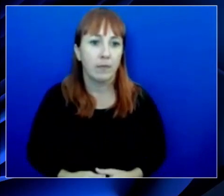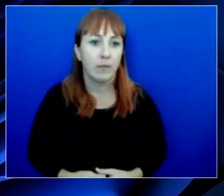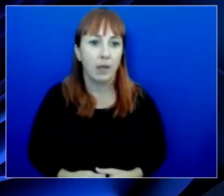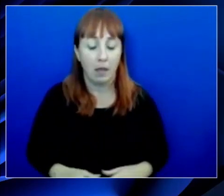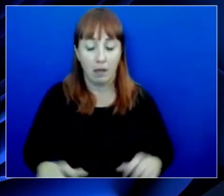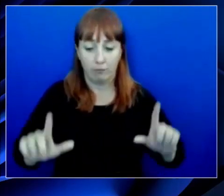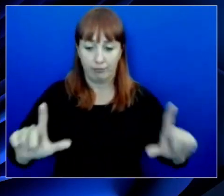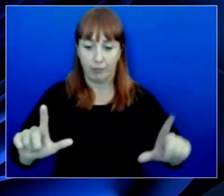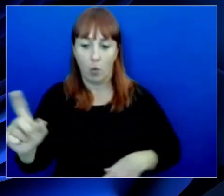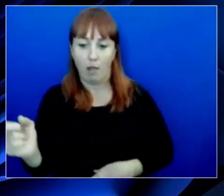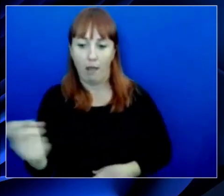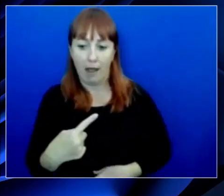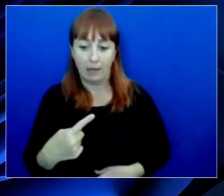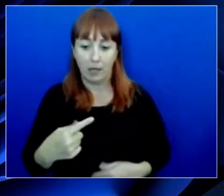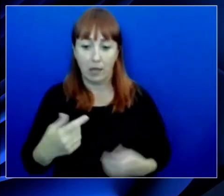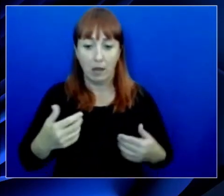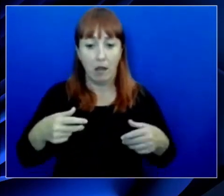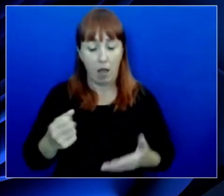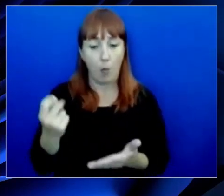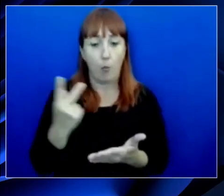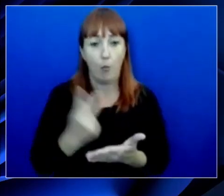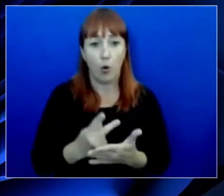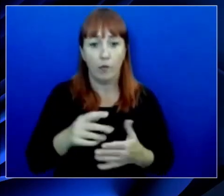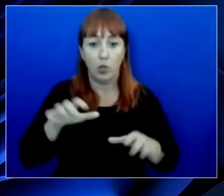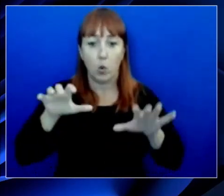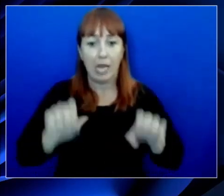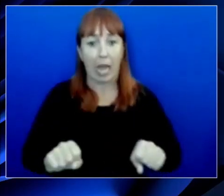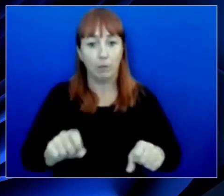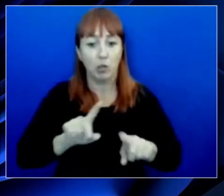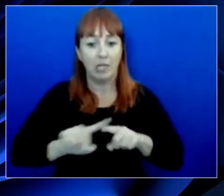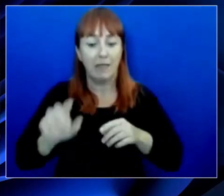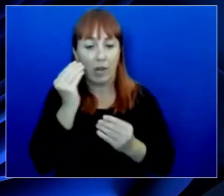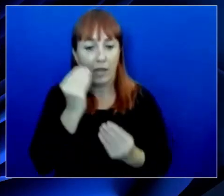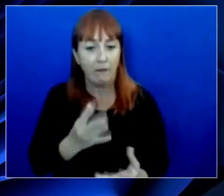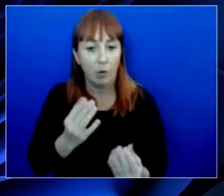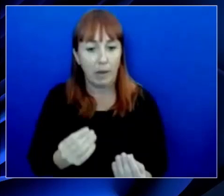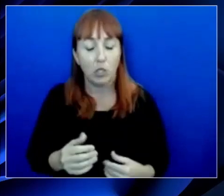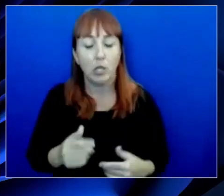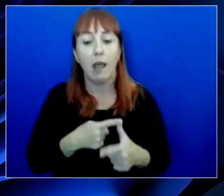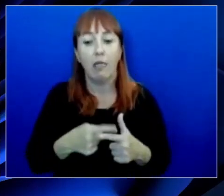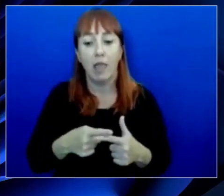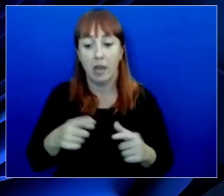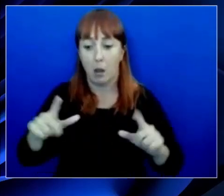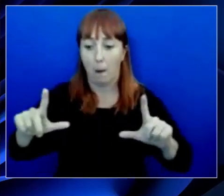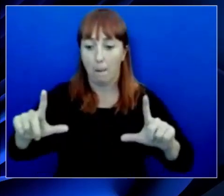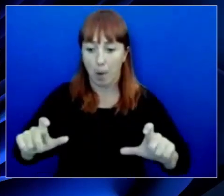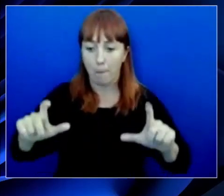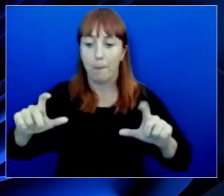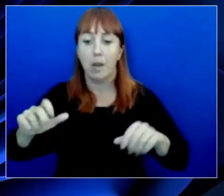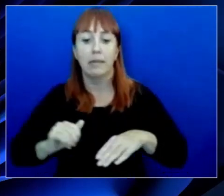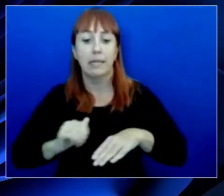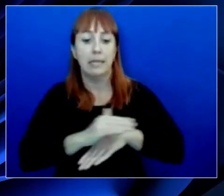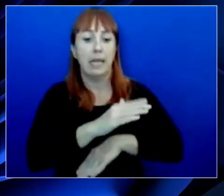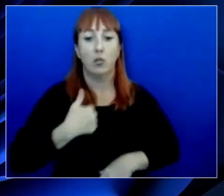capture specific information, and you can then send that on to us. You know, that's something that we should